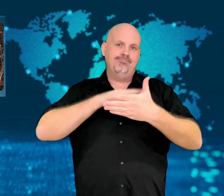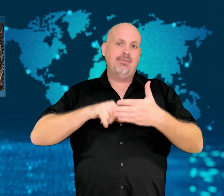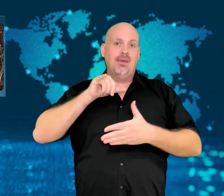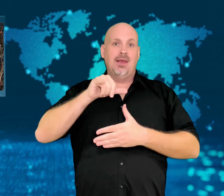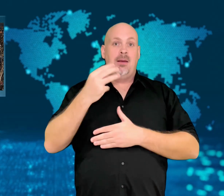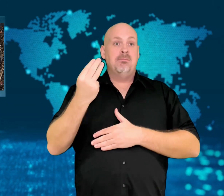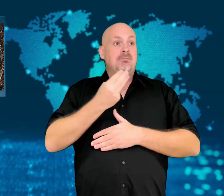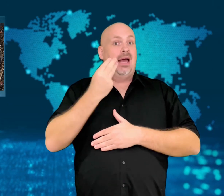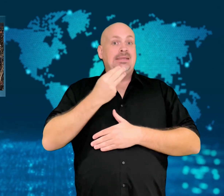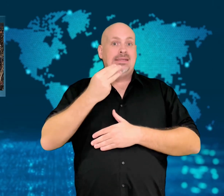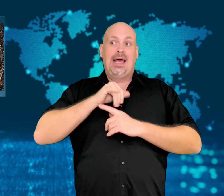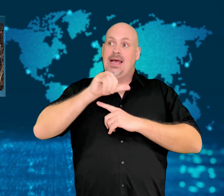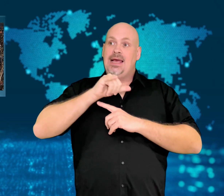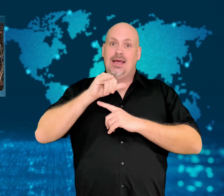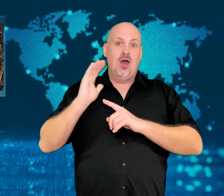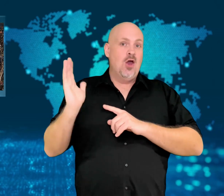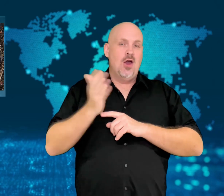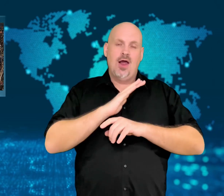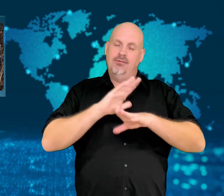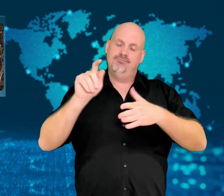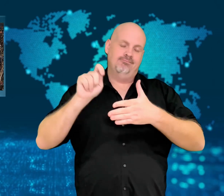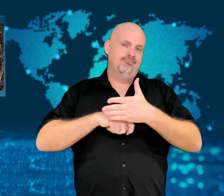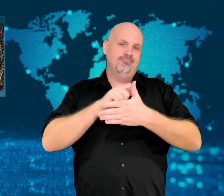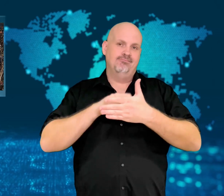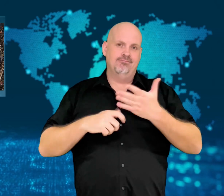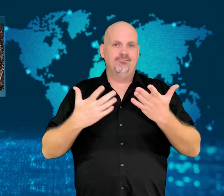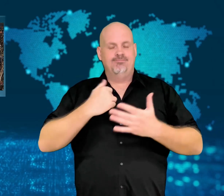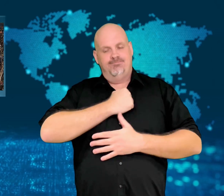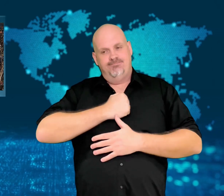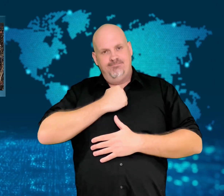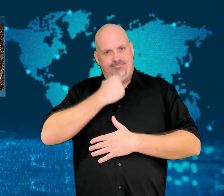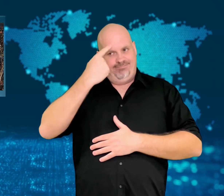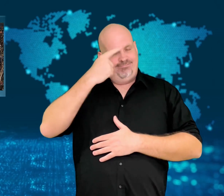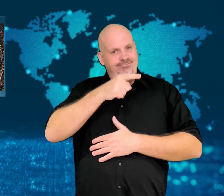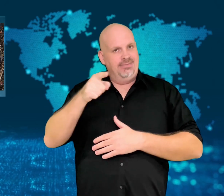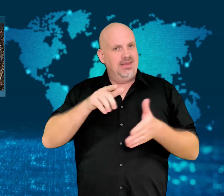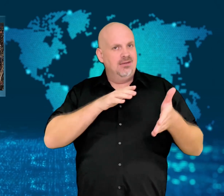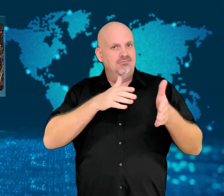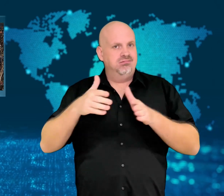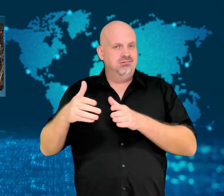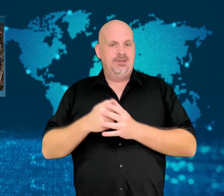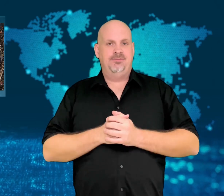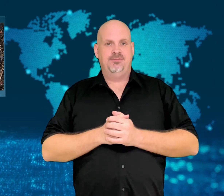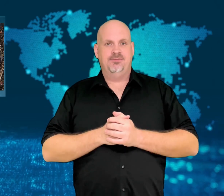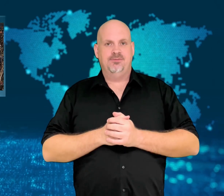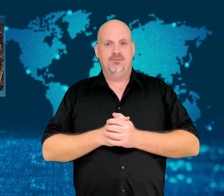Yeti Airlines has also canceled all Monday flights in mourning for